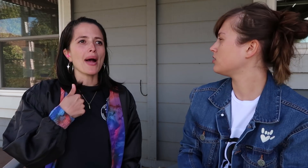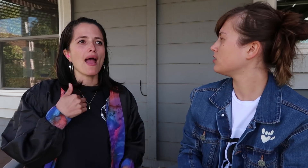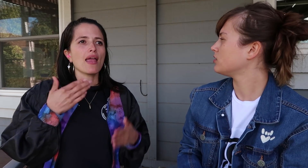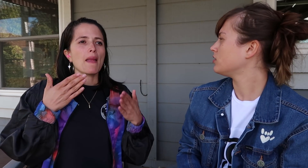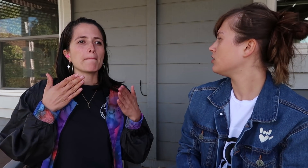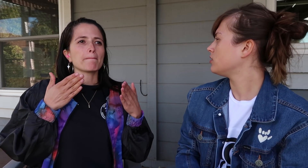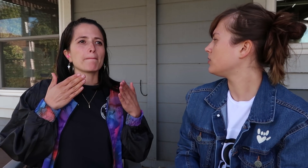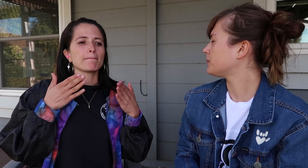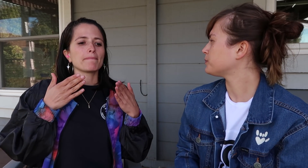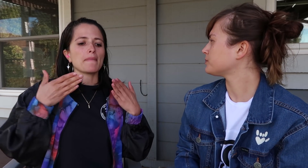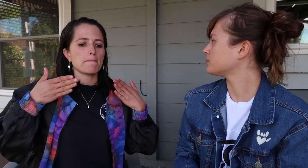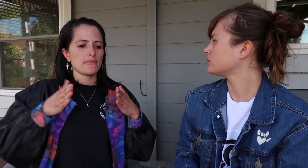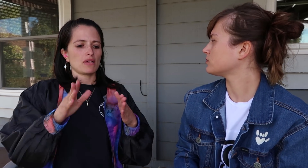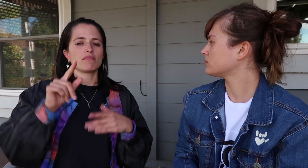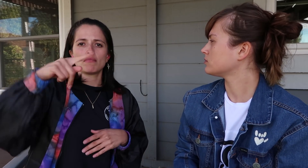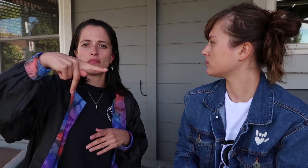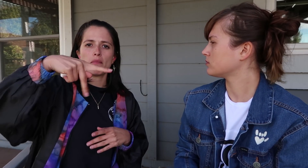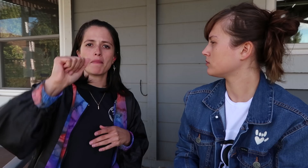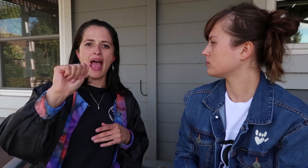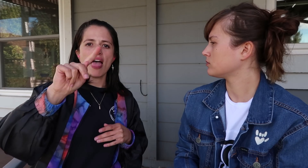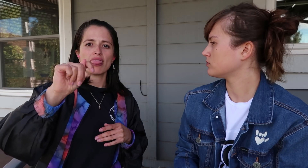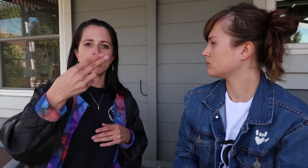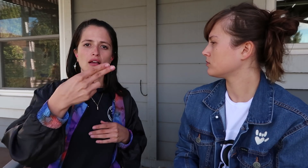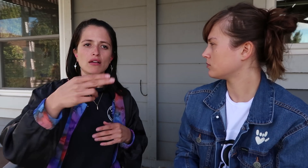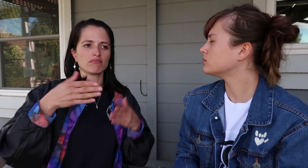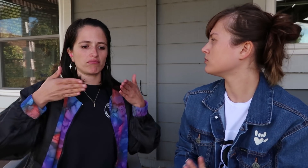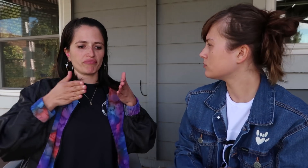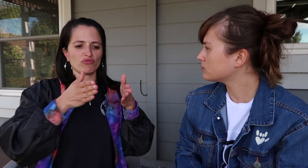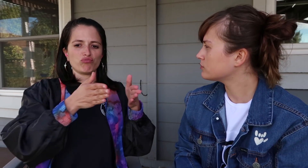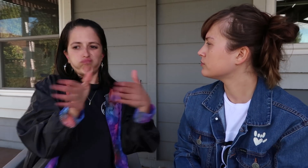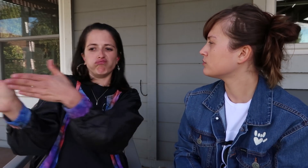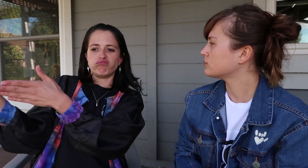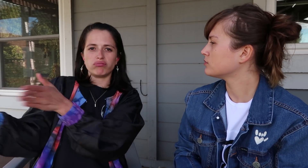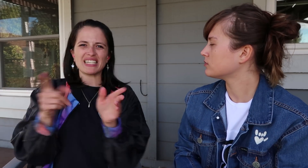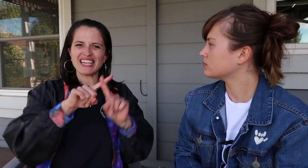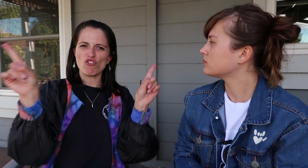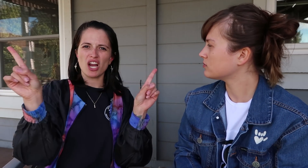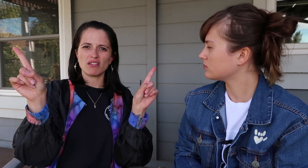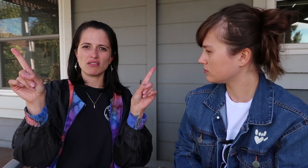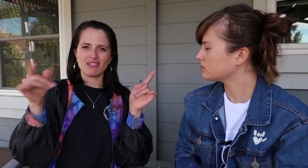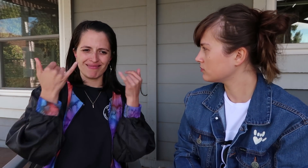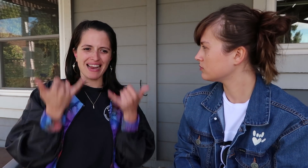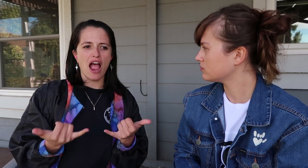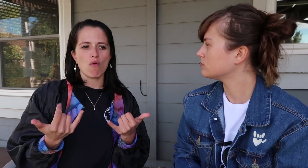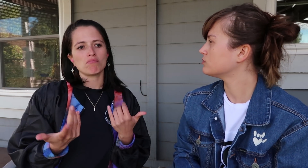My path would have been way different now.